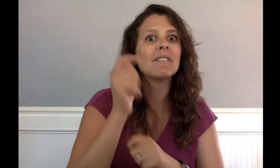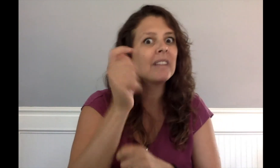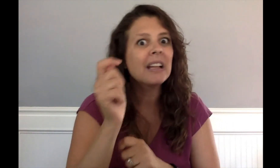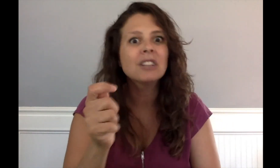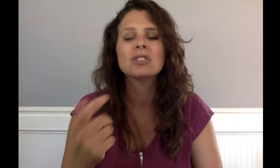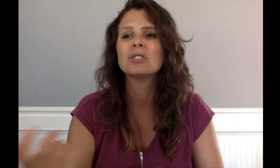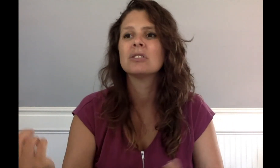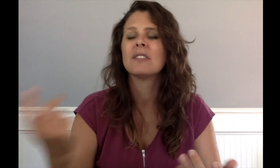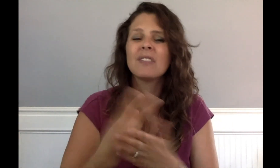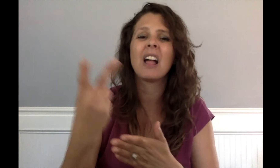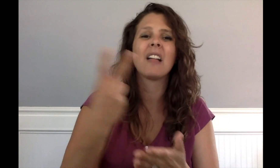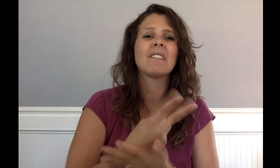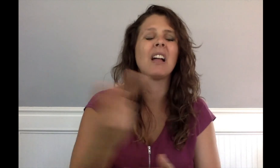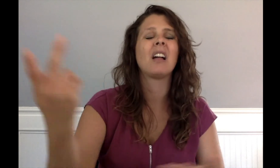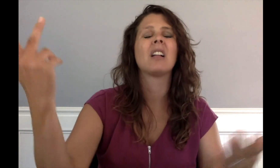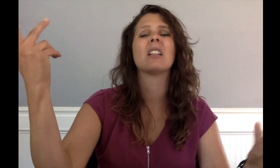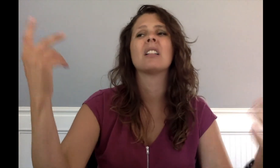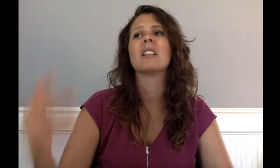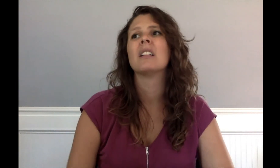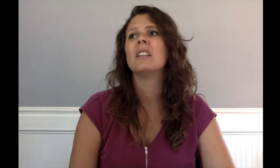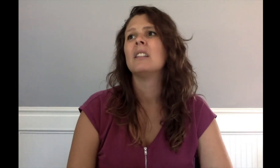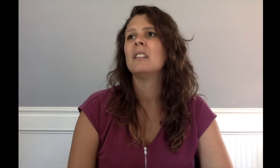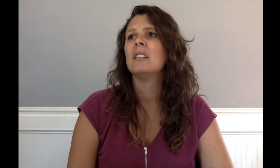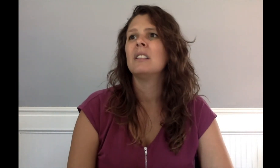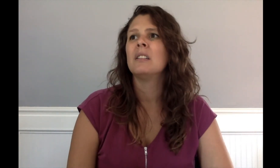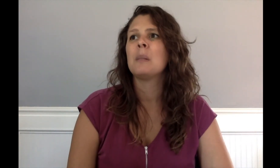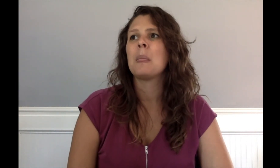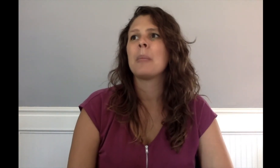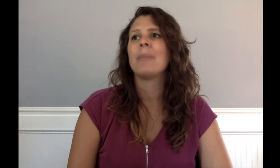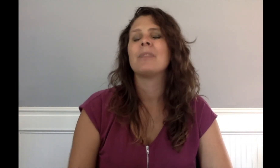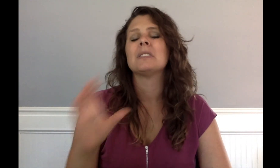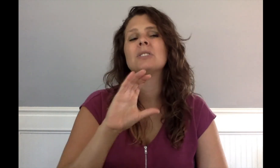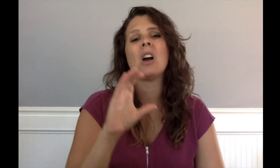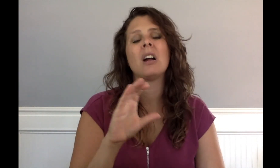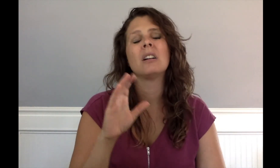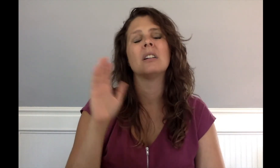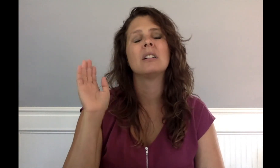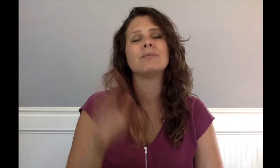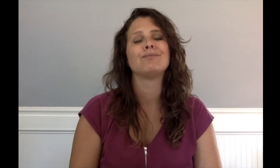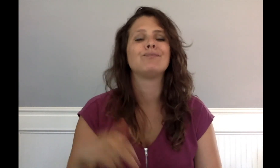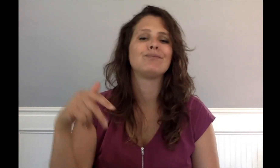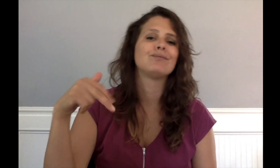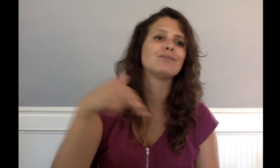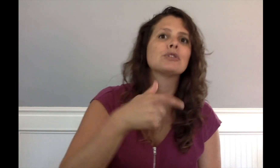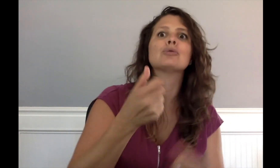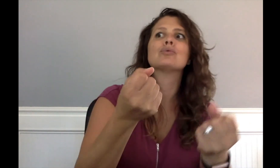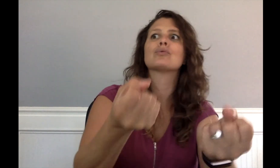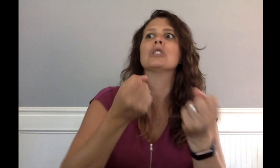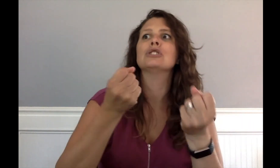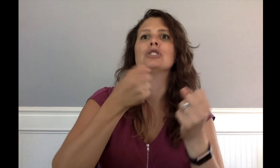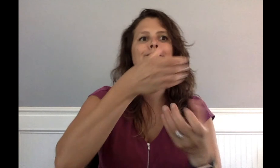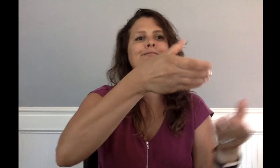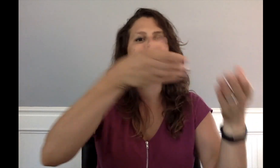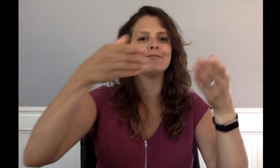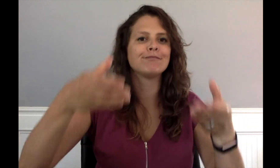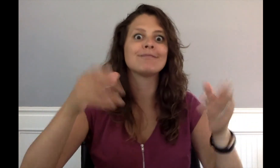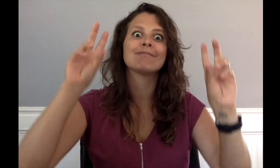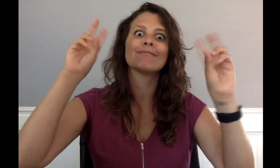Finally, Charlie went to his dresser and picked up